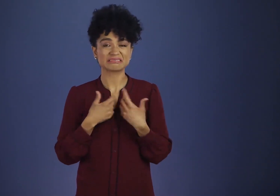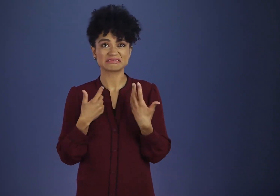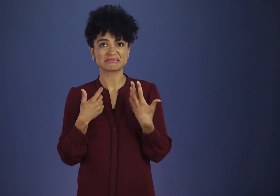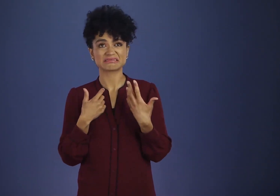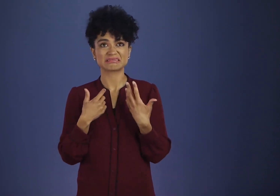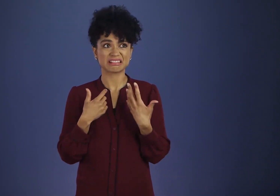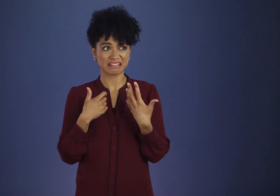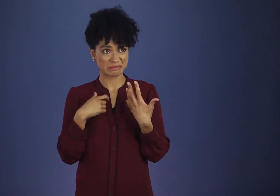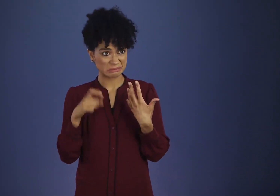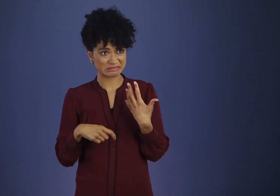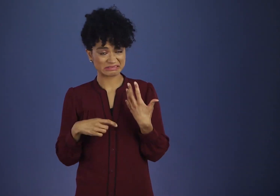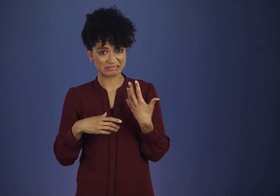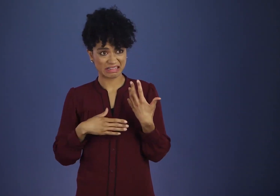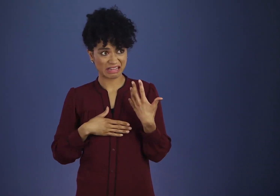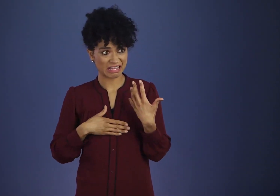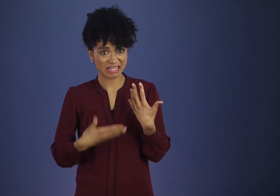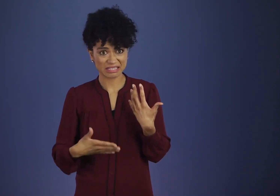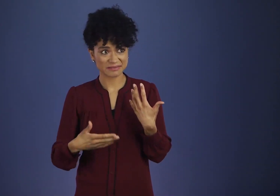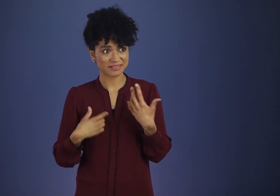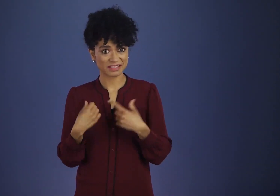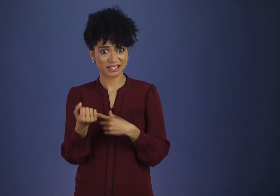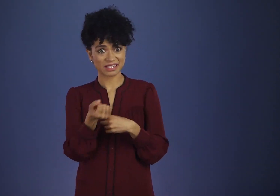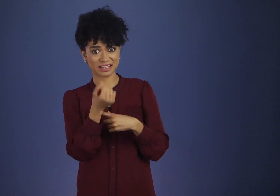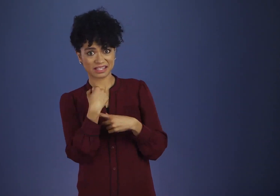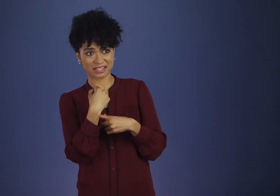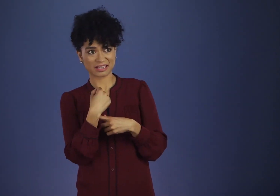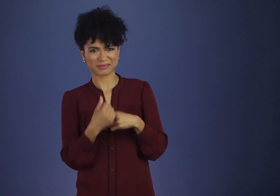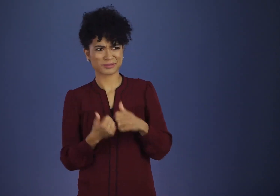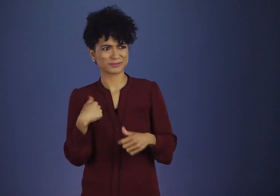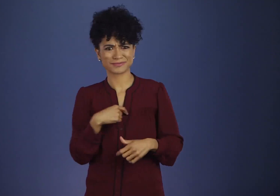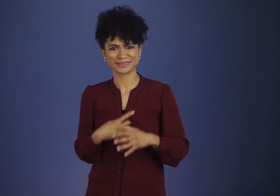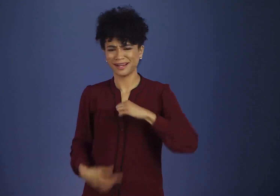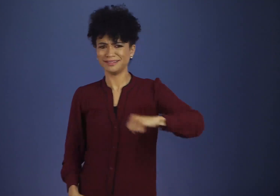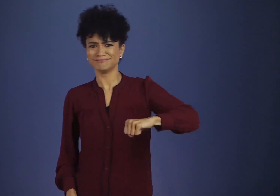When first challenged to admit defeat, most of us revolted.